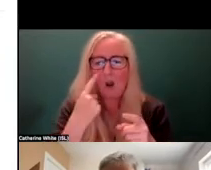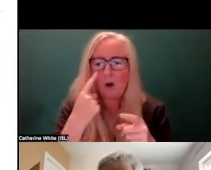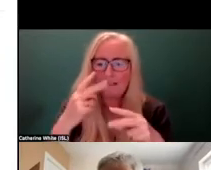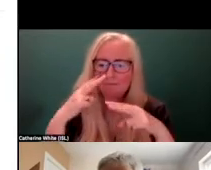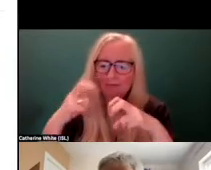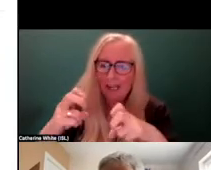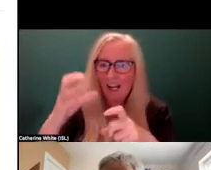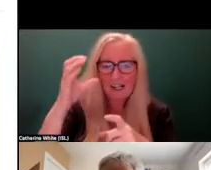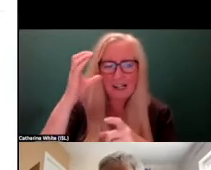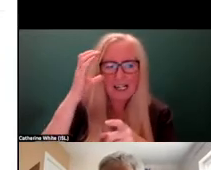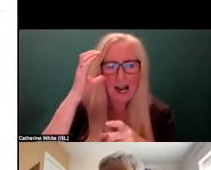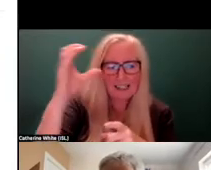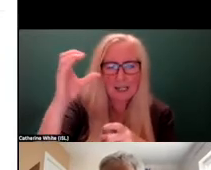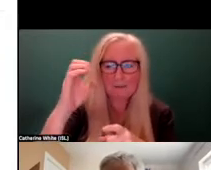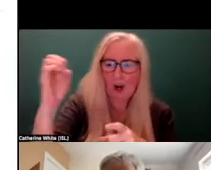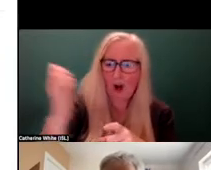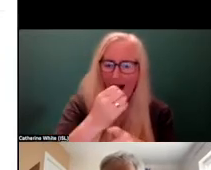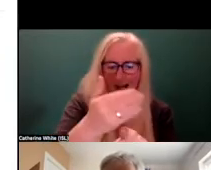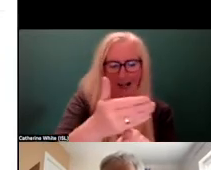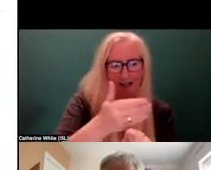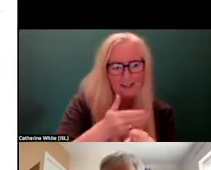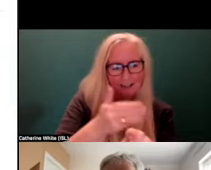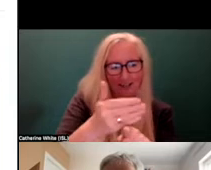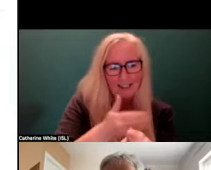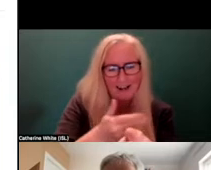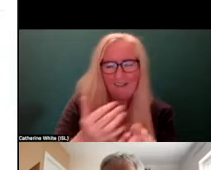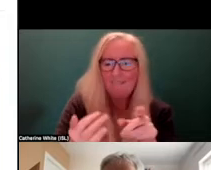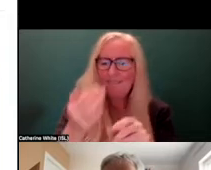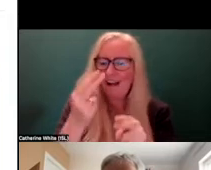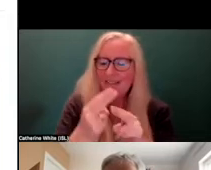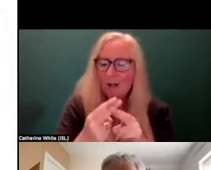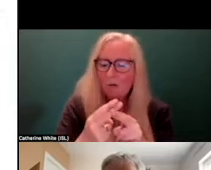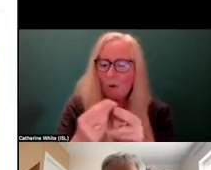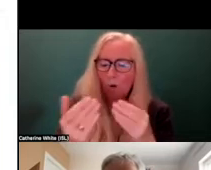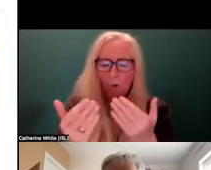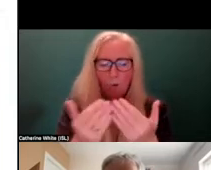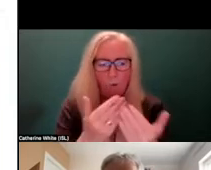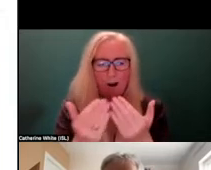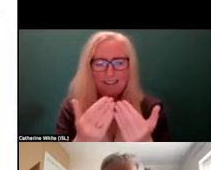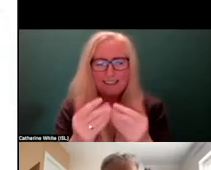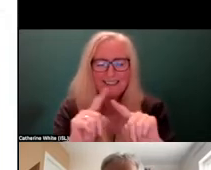is really exploring concepts at the early stage, and to sort of tease out what